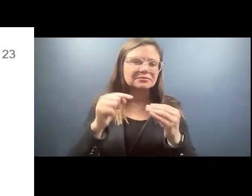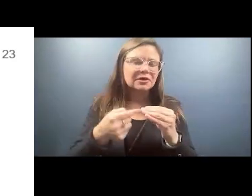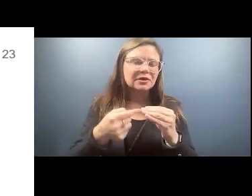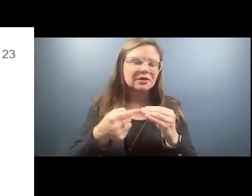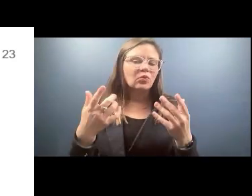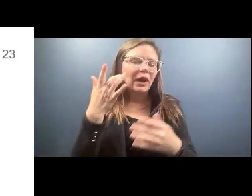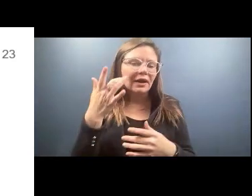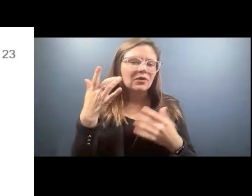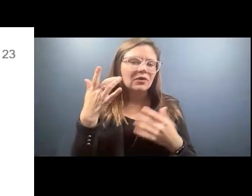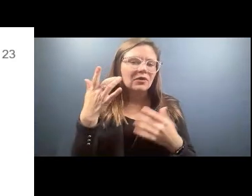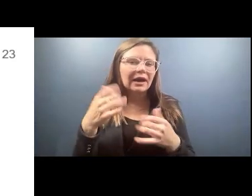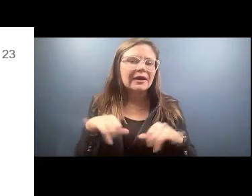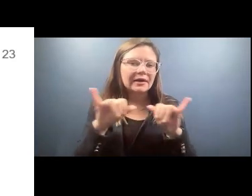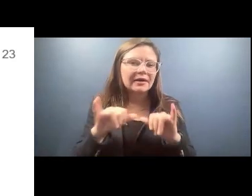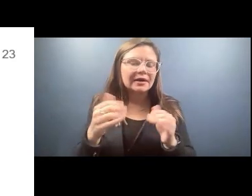Of course these come with challenges too.